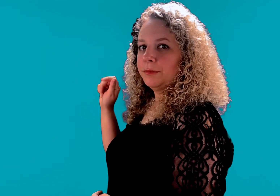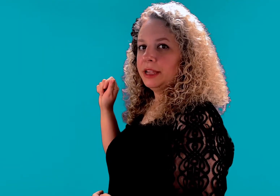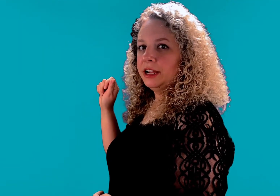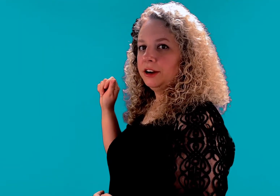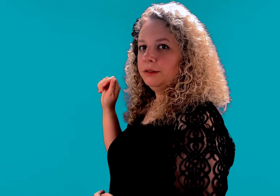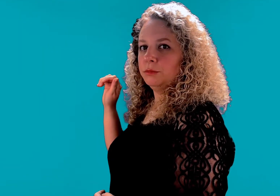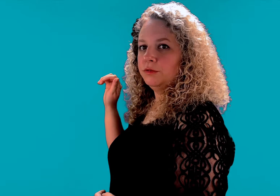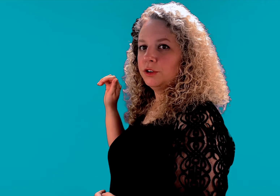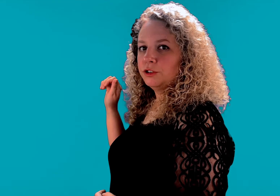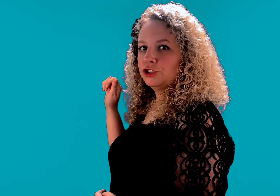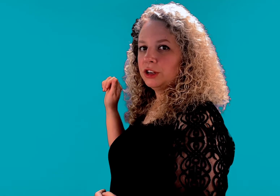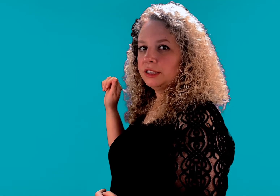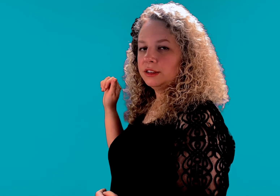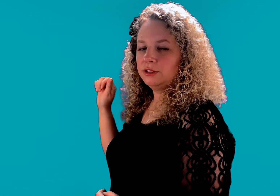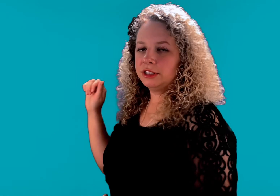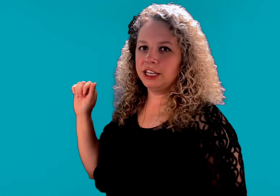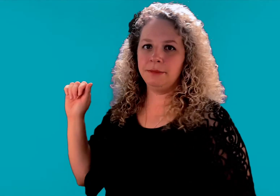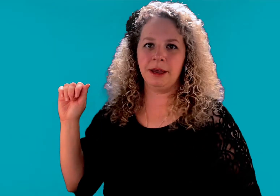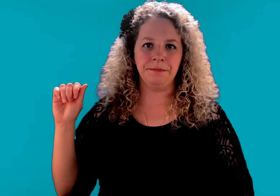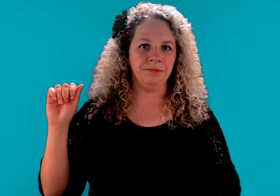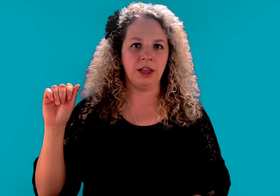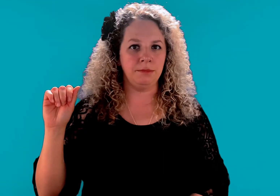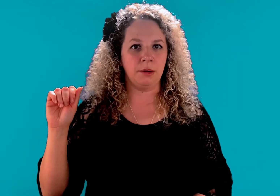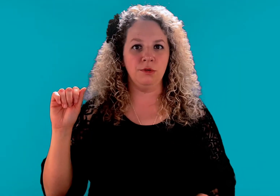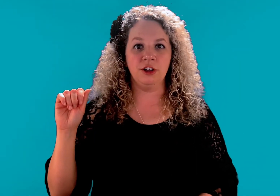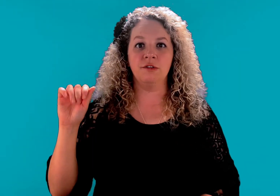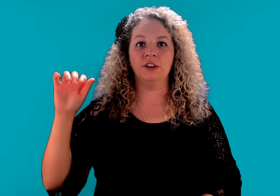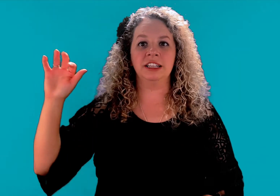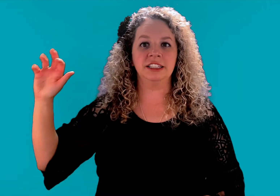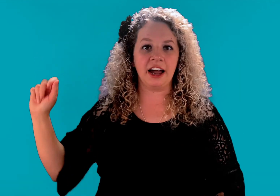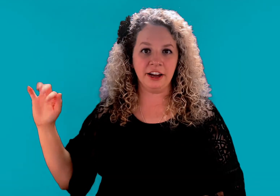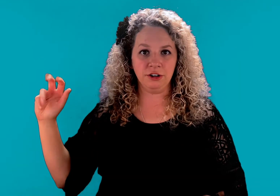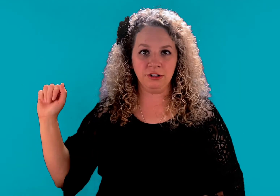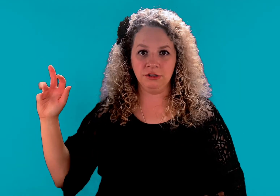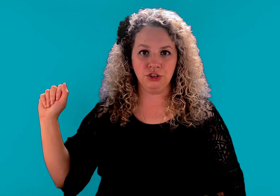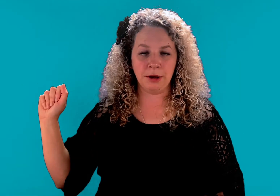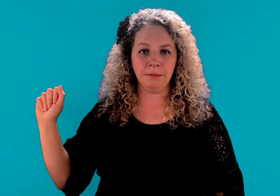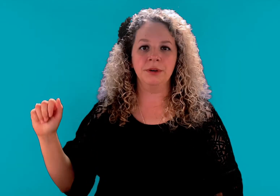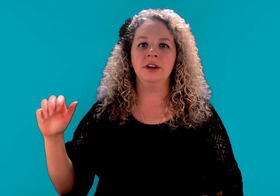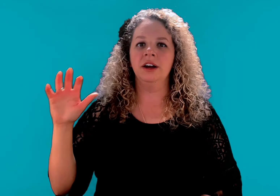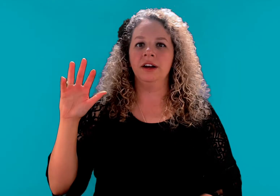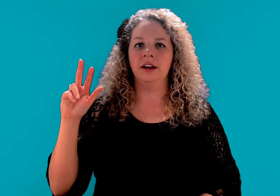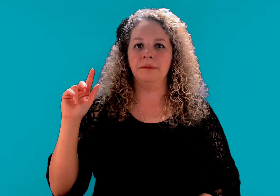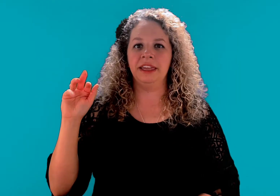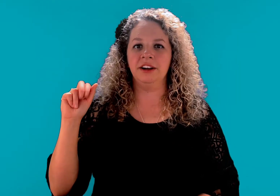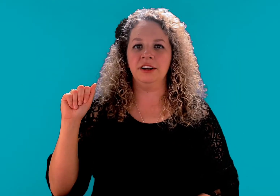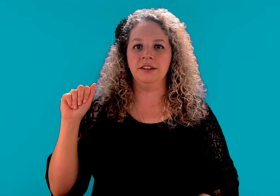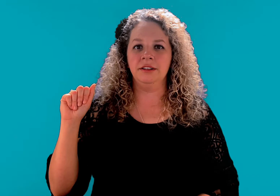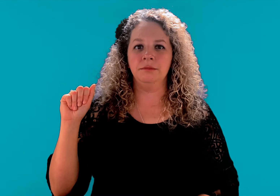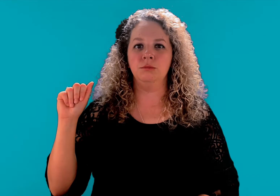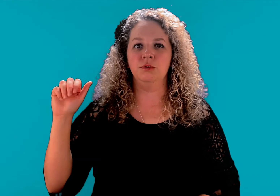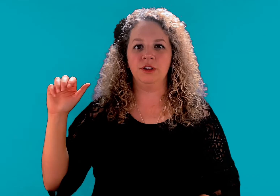here, moved over just a little tiny bit. I'm not moving over an entire jump. I'm here moving over